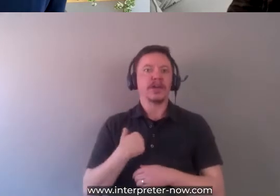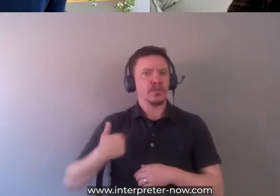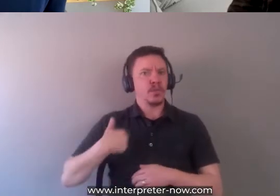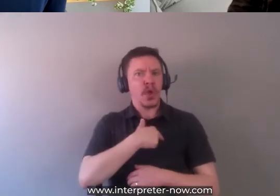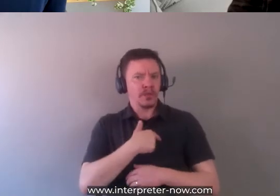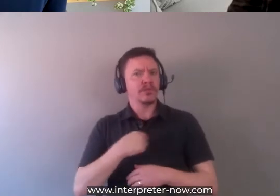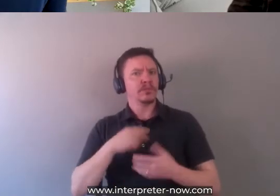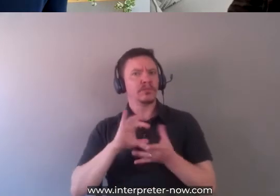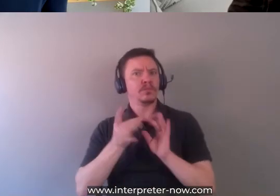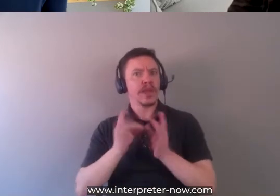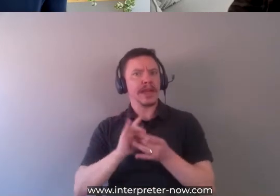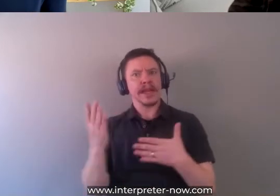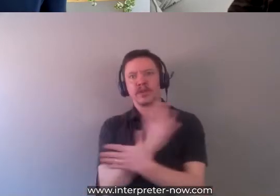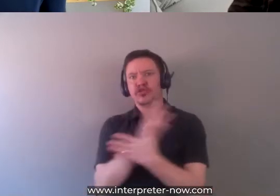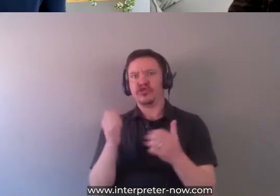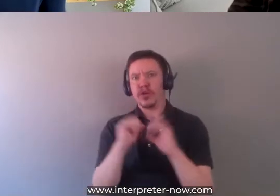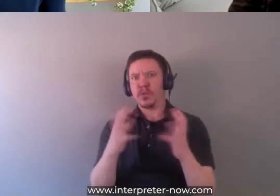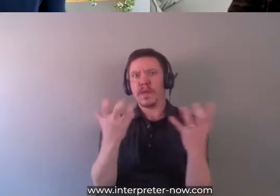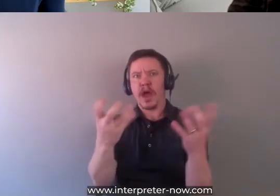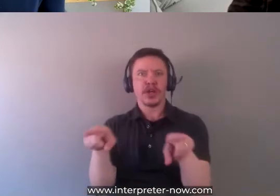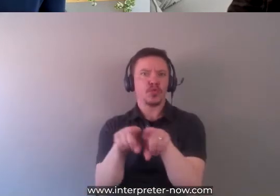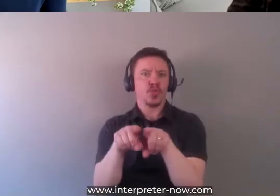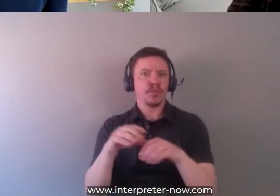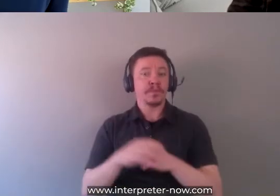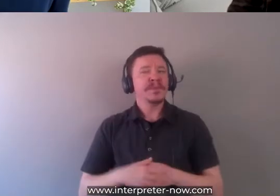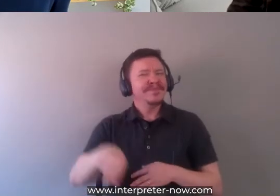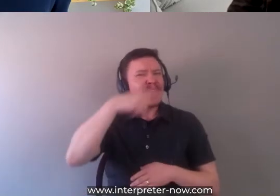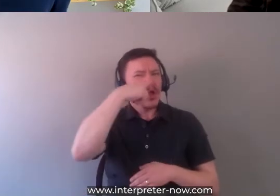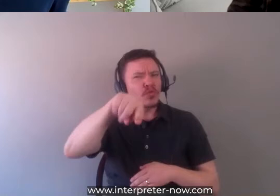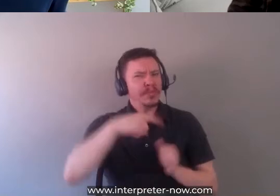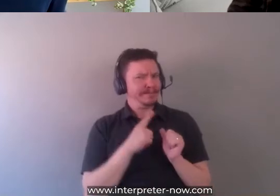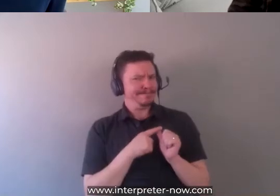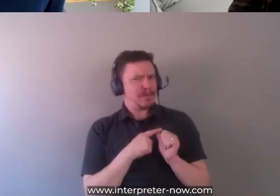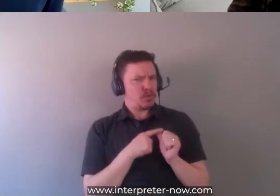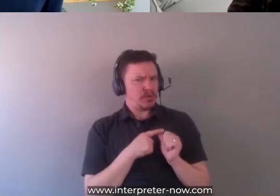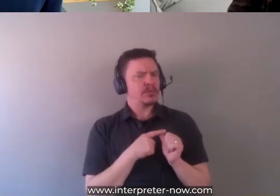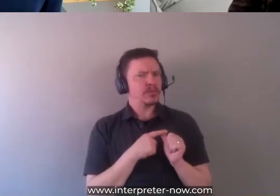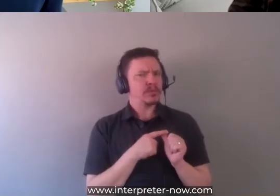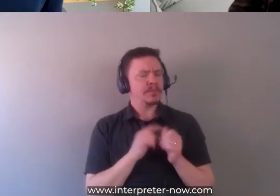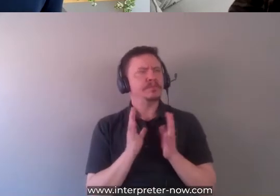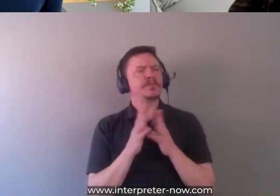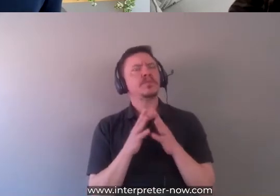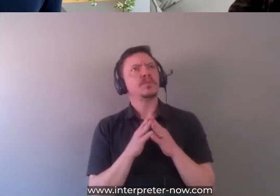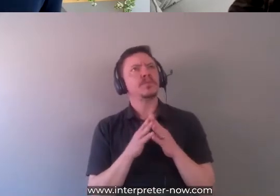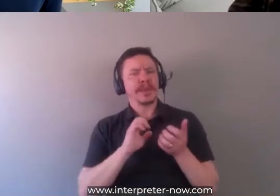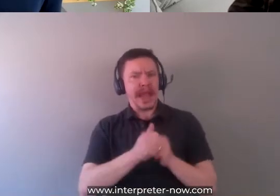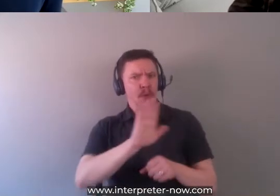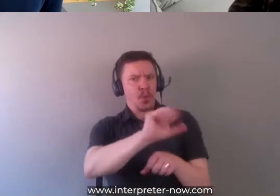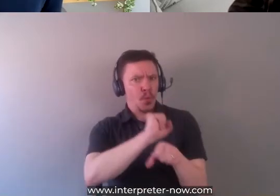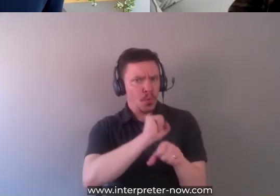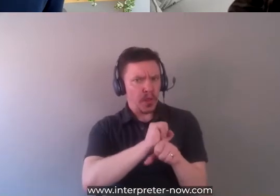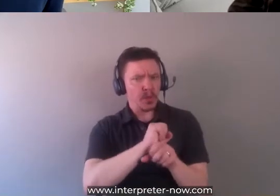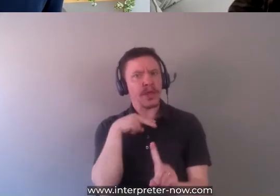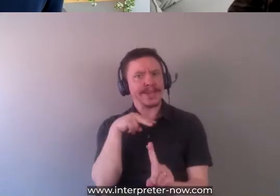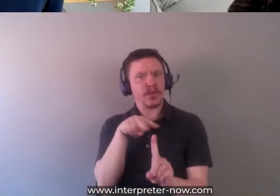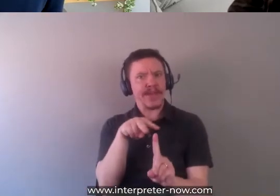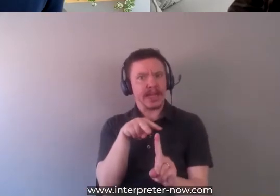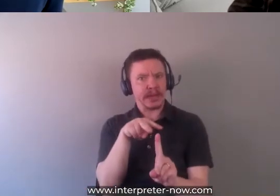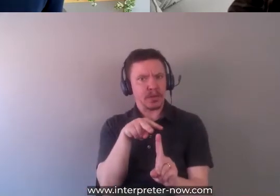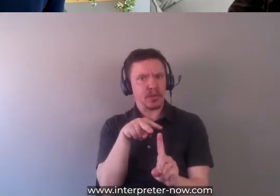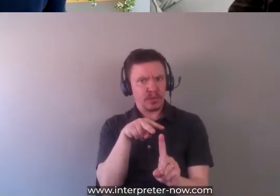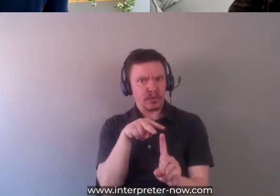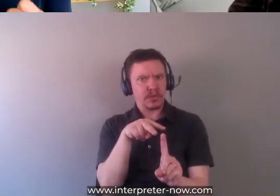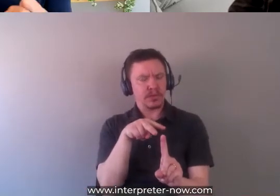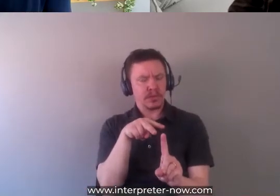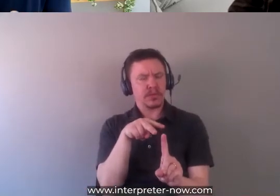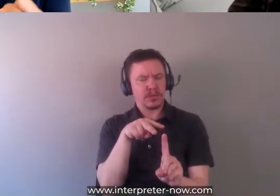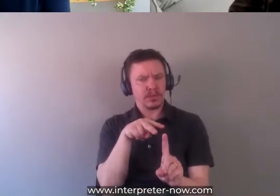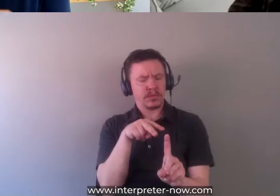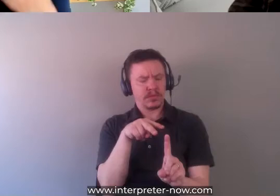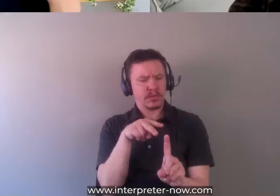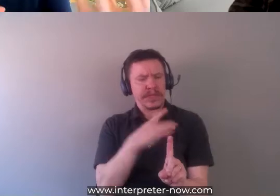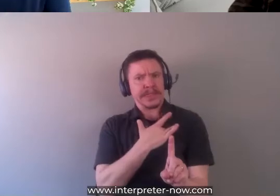our show notes. Can we talk first about how your work around surveillance is important